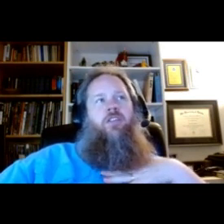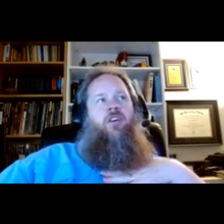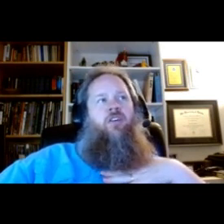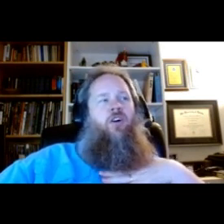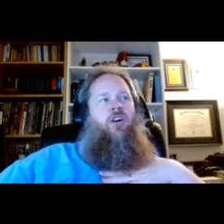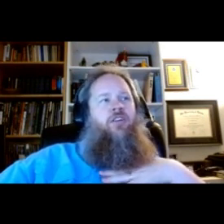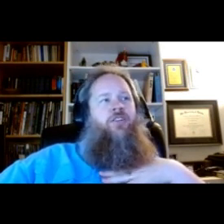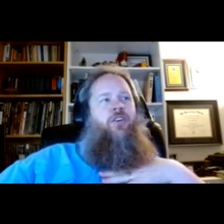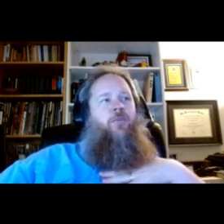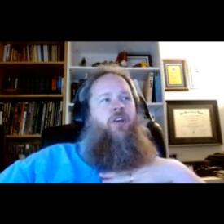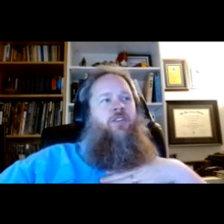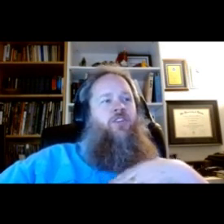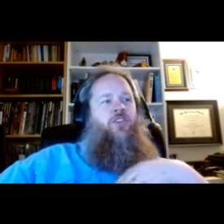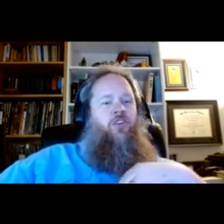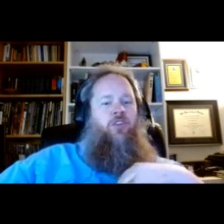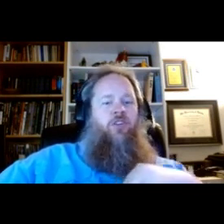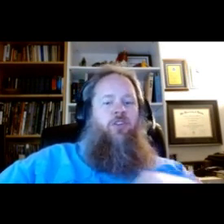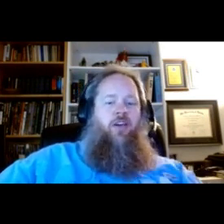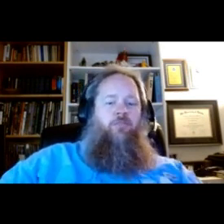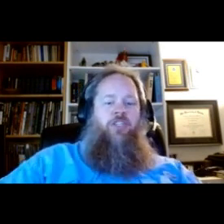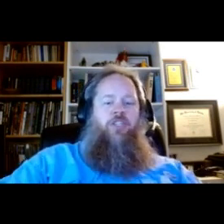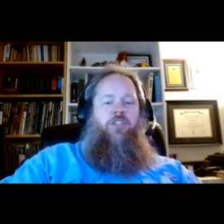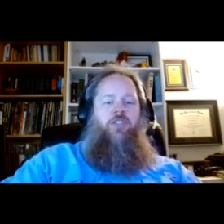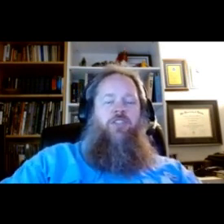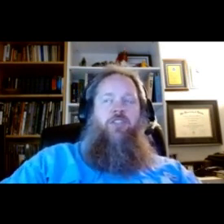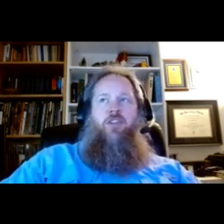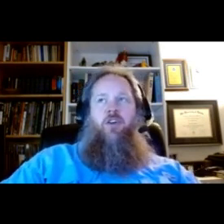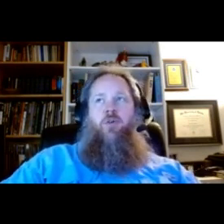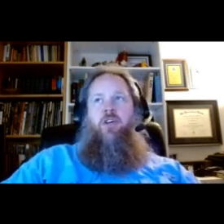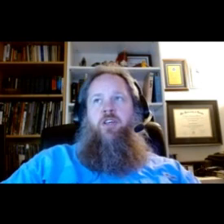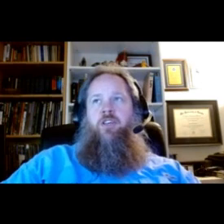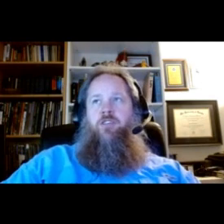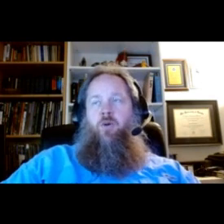he there are some additional competitions that NOAA is